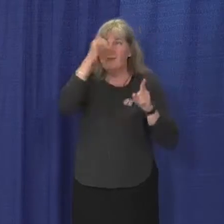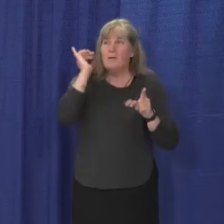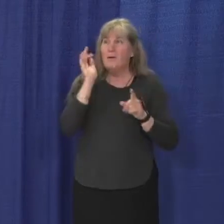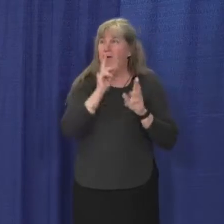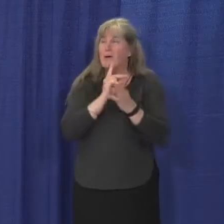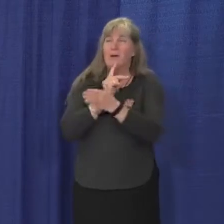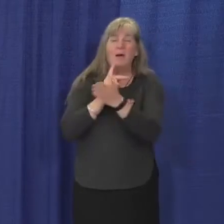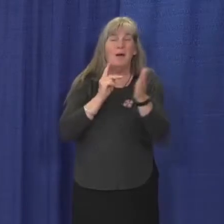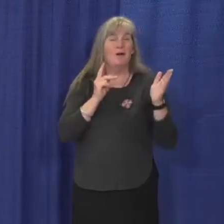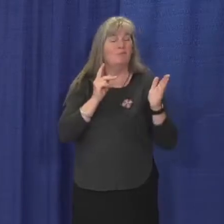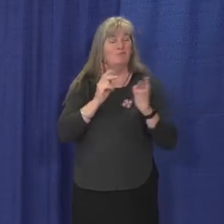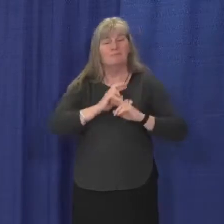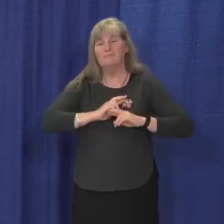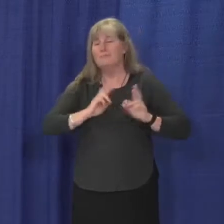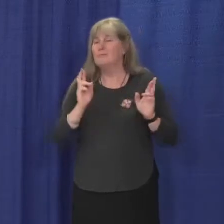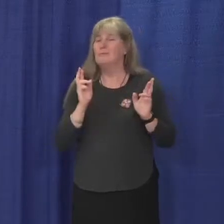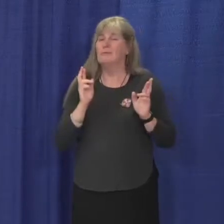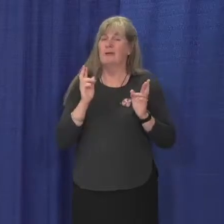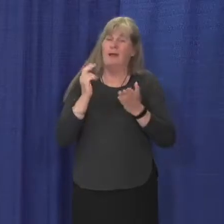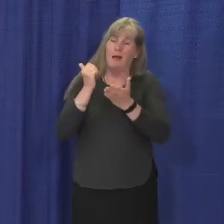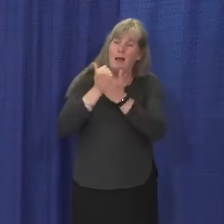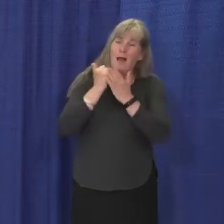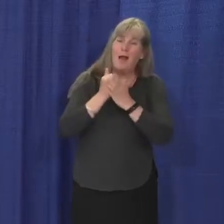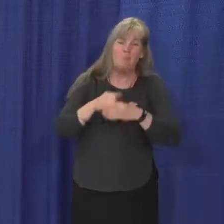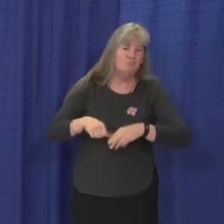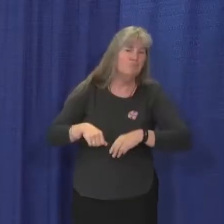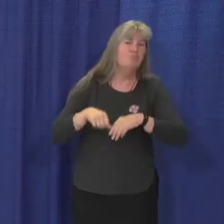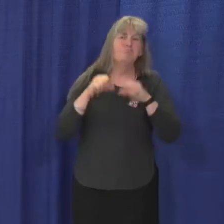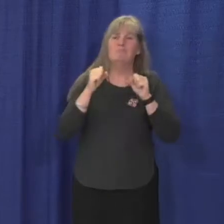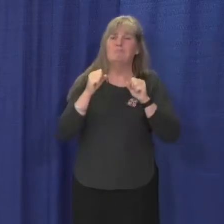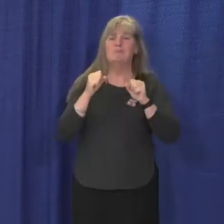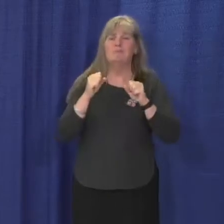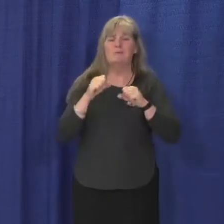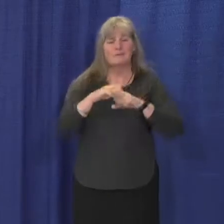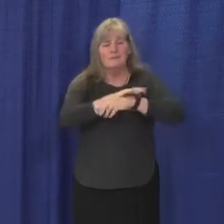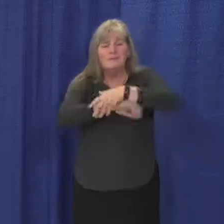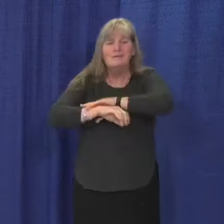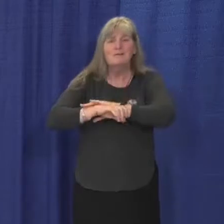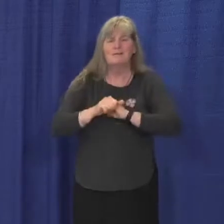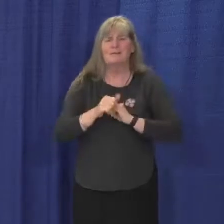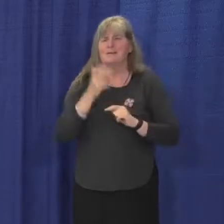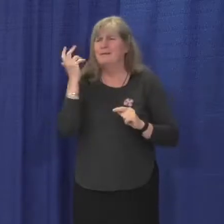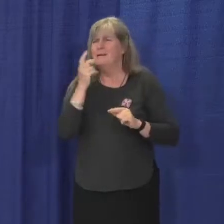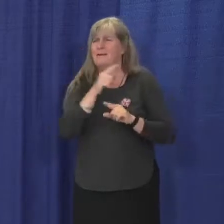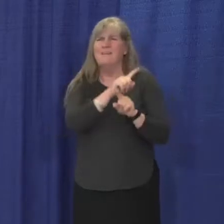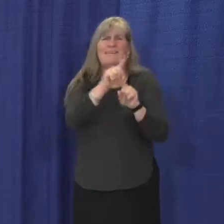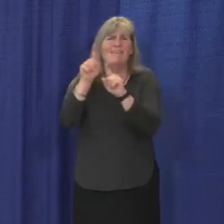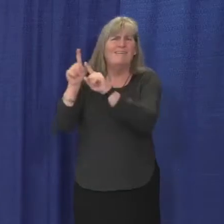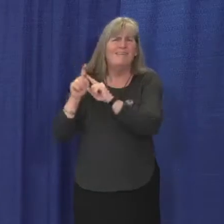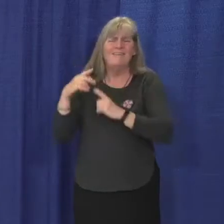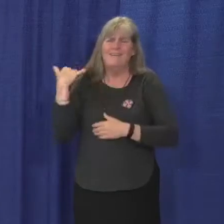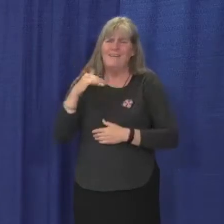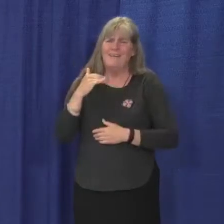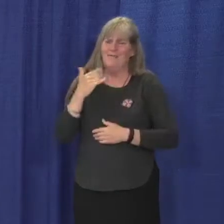So many Yukoners have helped have helped and stuffed up and